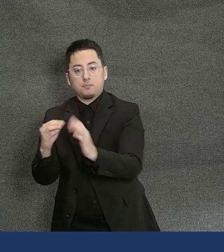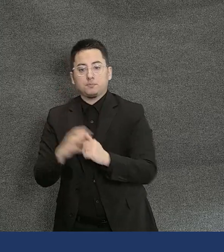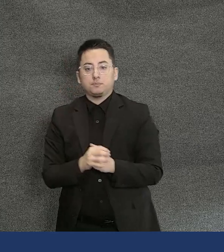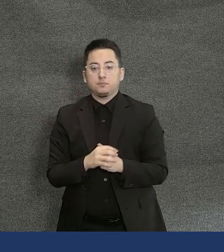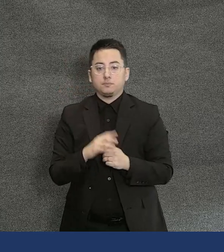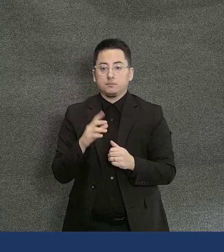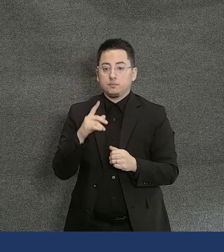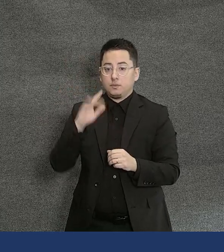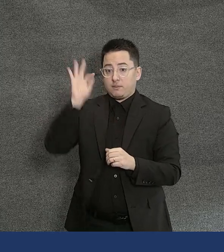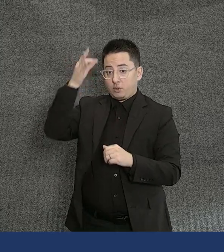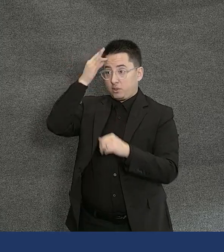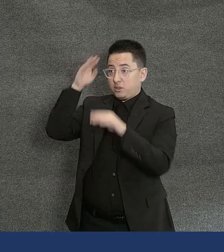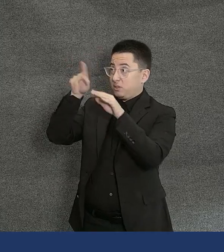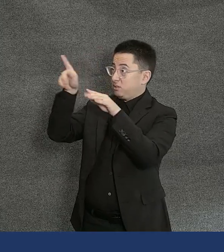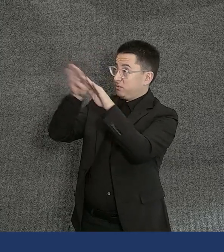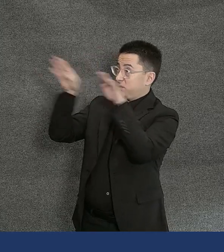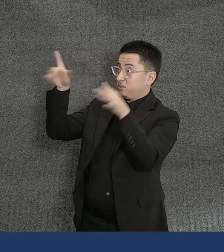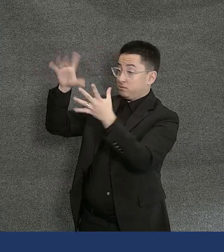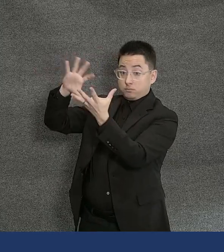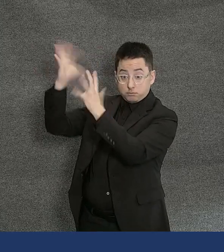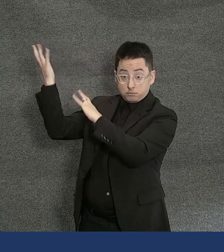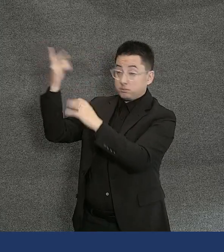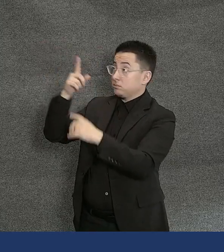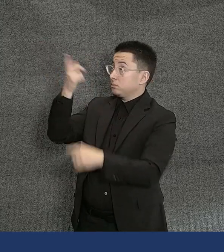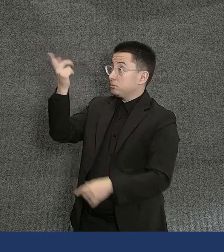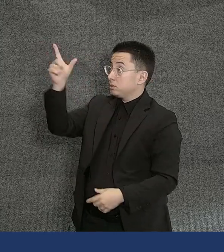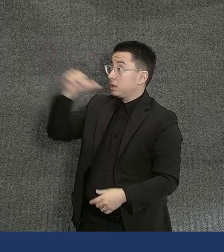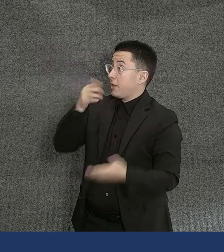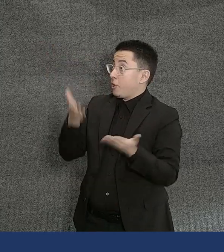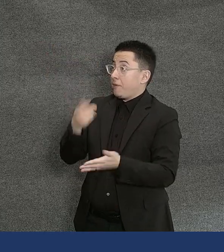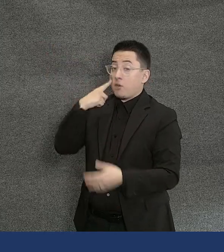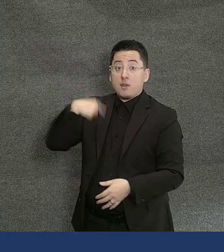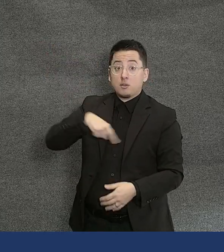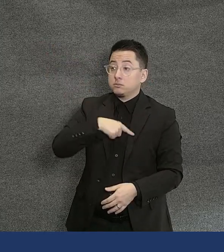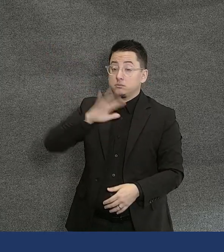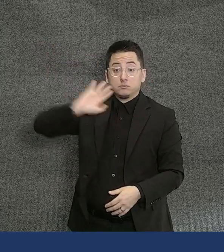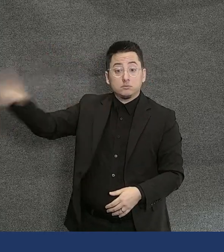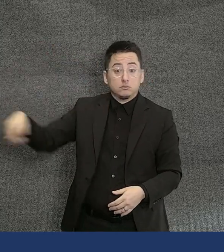are not welcome in our states and that they're damaging and that we're taking it seriously,